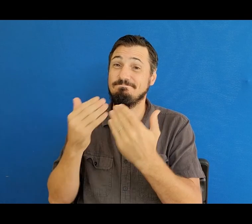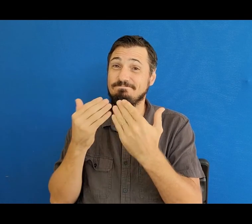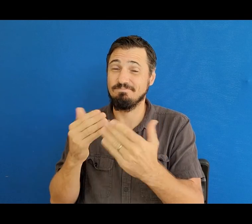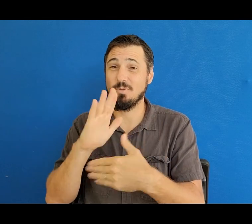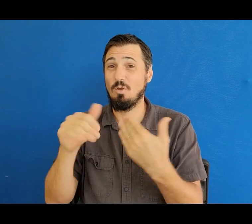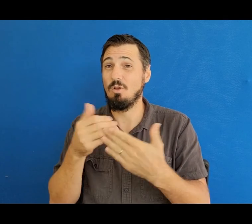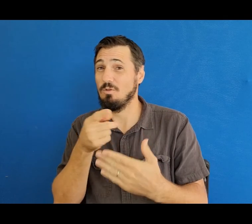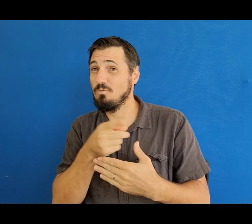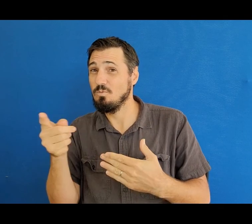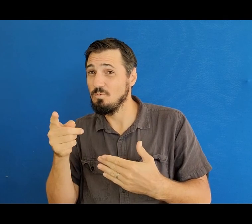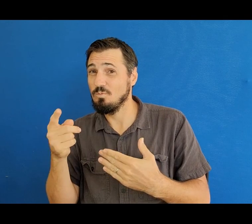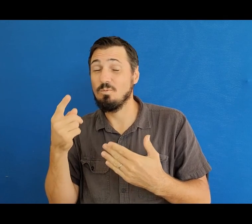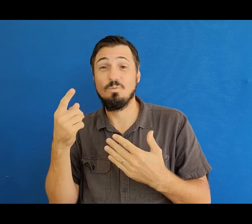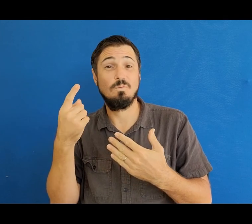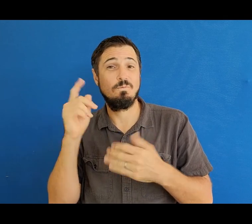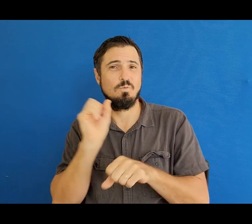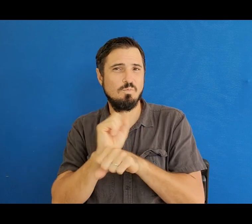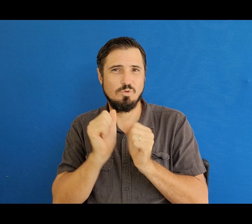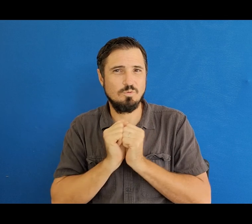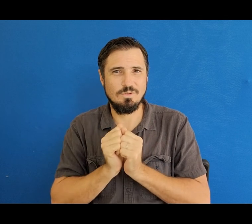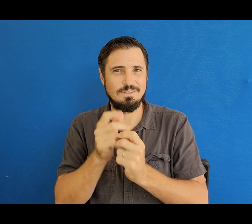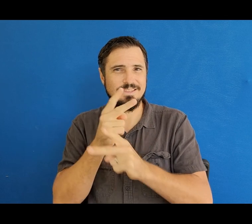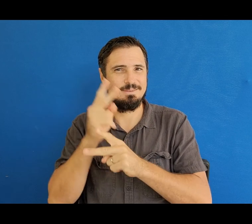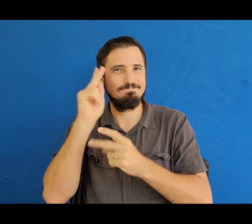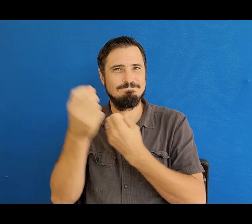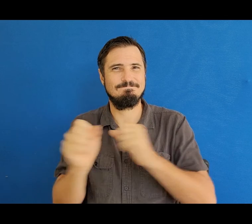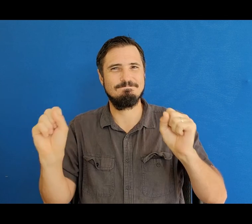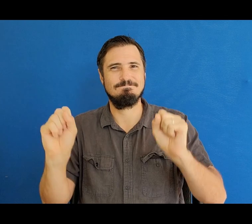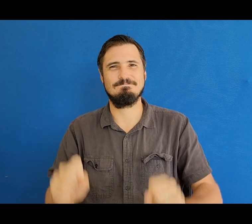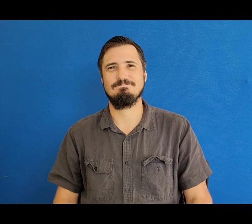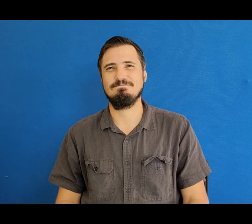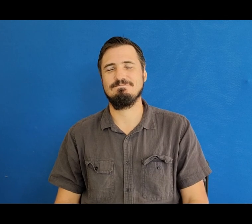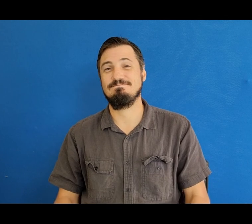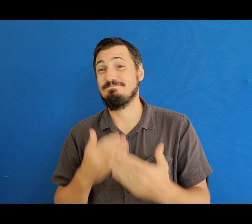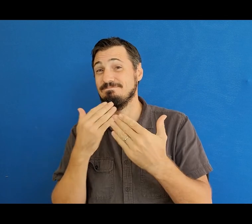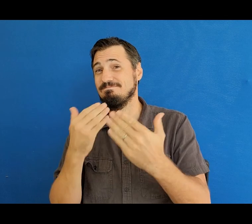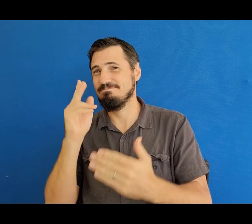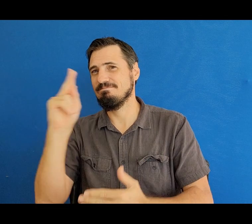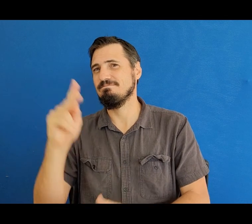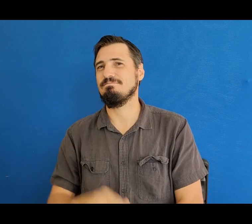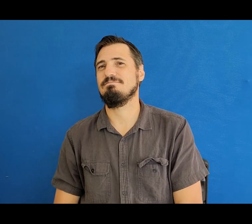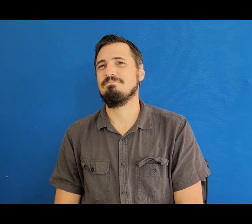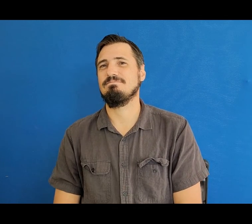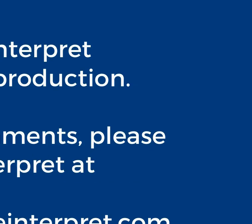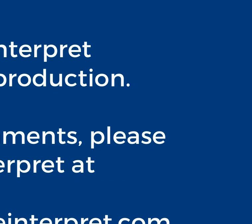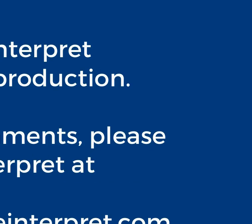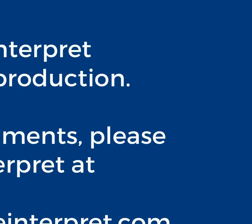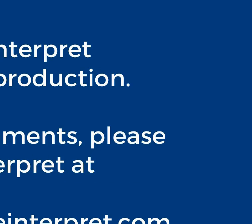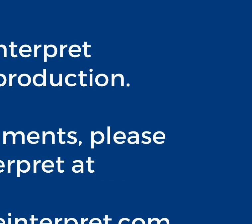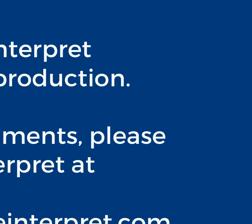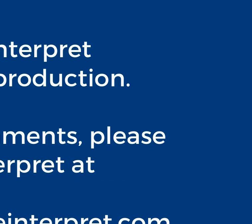And thanks to all of you for working together to keep Kauaʻi safe. Mahalo Kauaʻi!